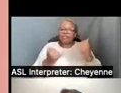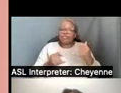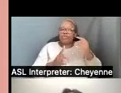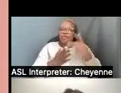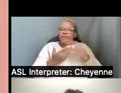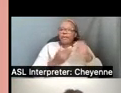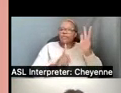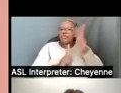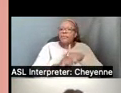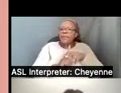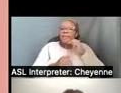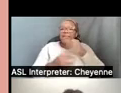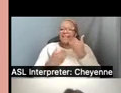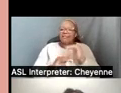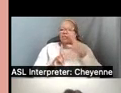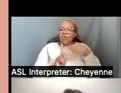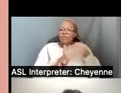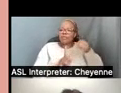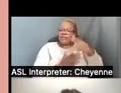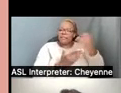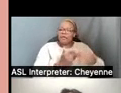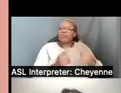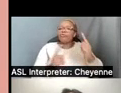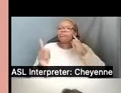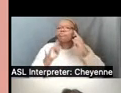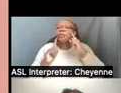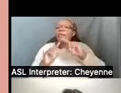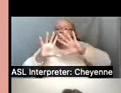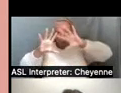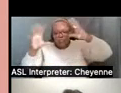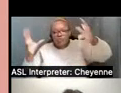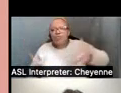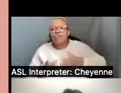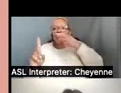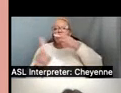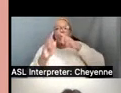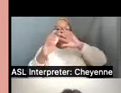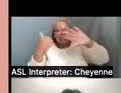We want to hear about your overall goals and challenges as an artist.